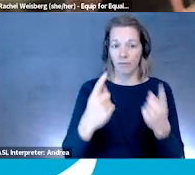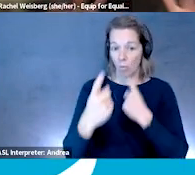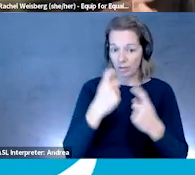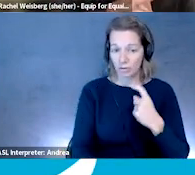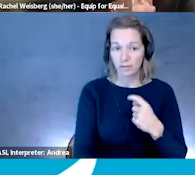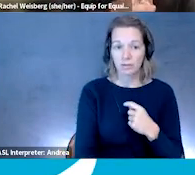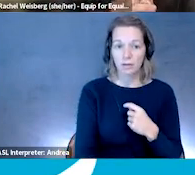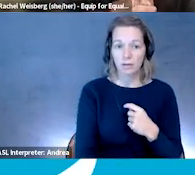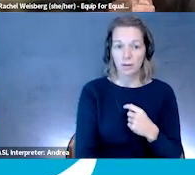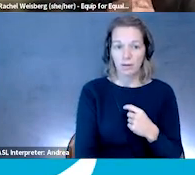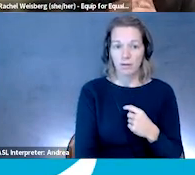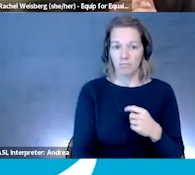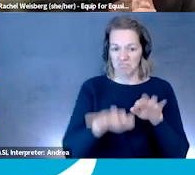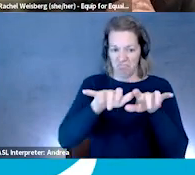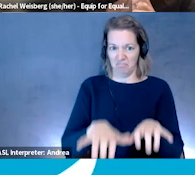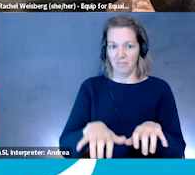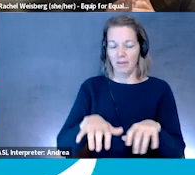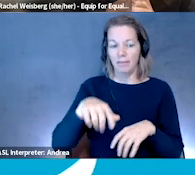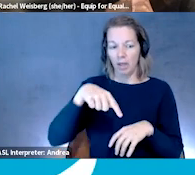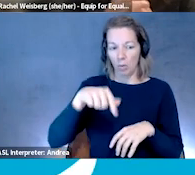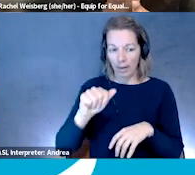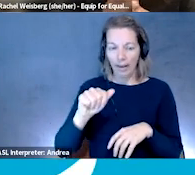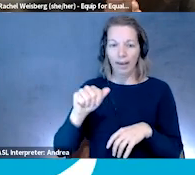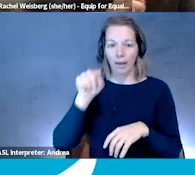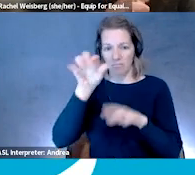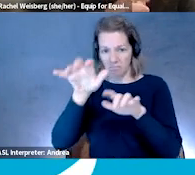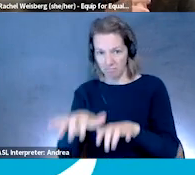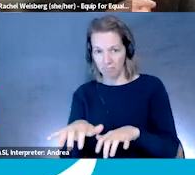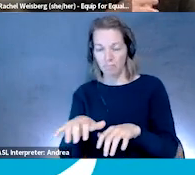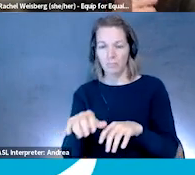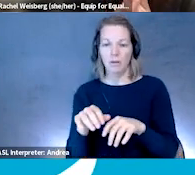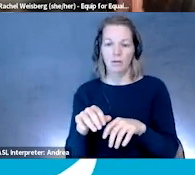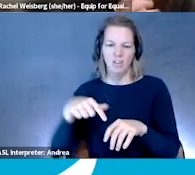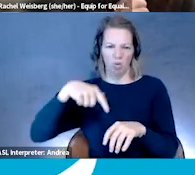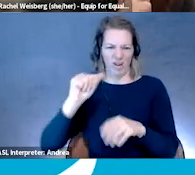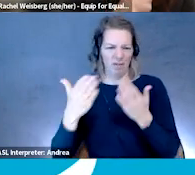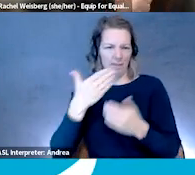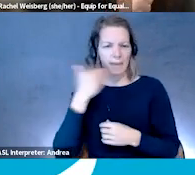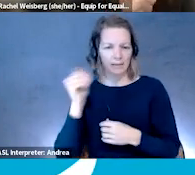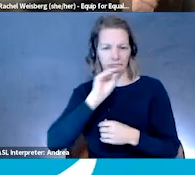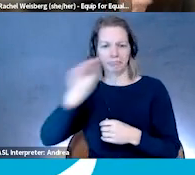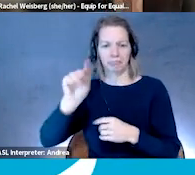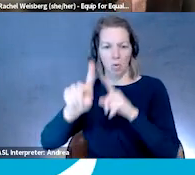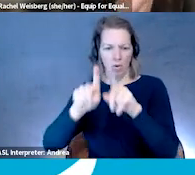BEFORE I JUMP INTO THE SERVICES. WE HAVE ONE QUESTION. FEEL FREE FOR THE REST OF THE DISCUSSION, FEEL